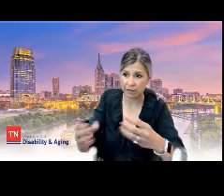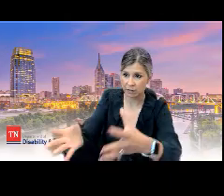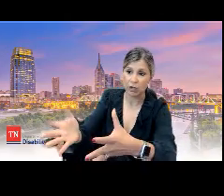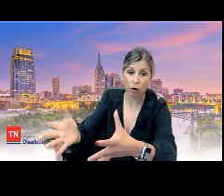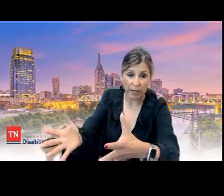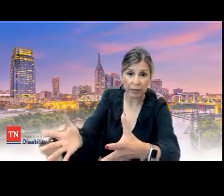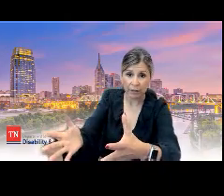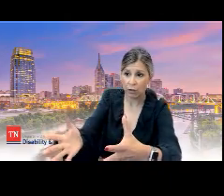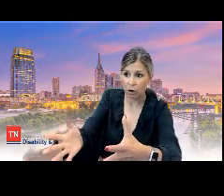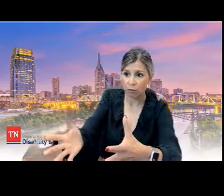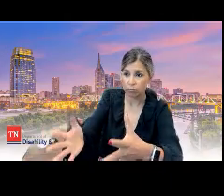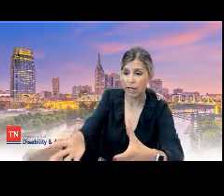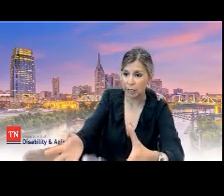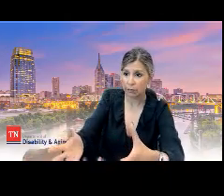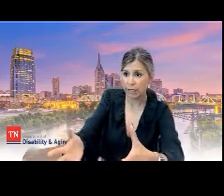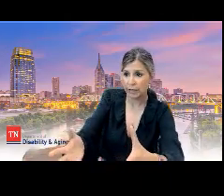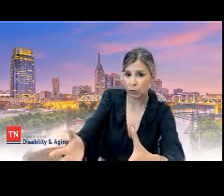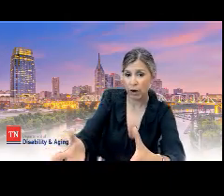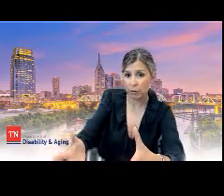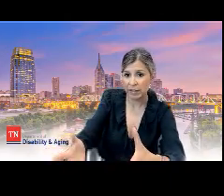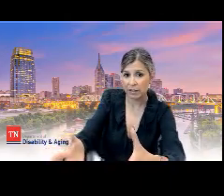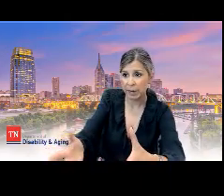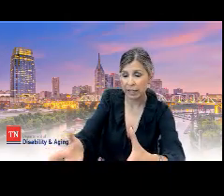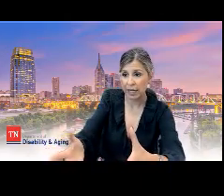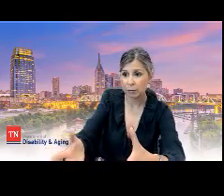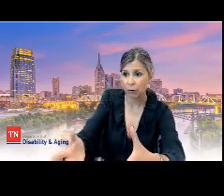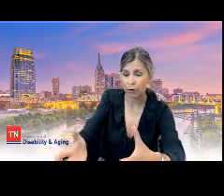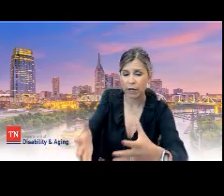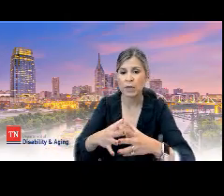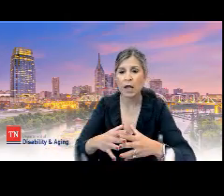Because there are medic, there are income requirements in the